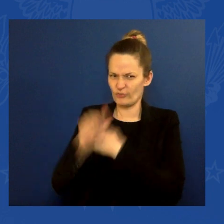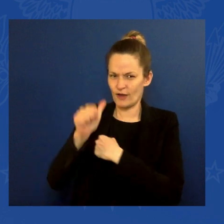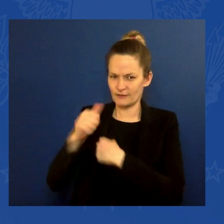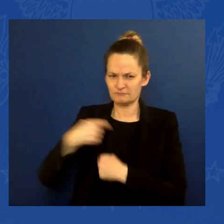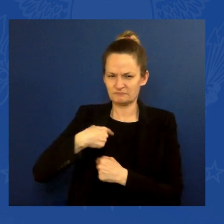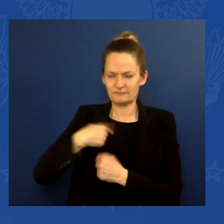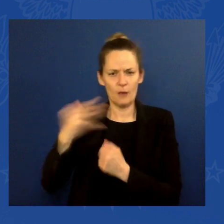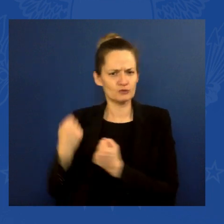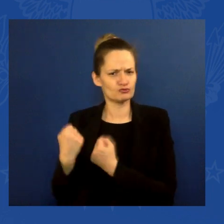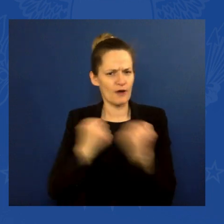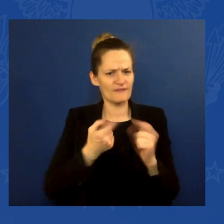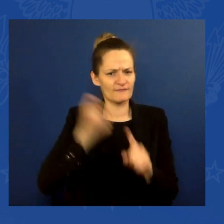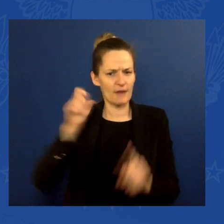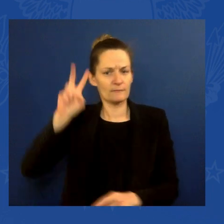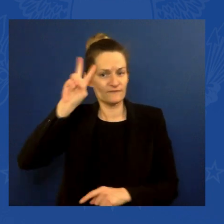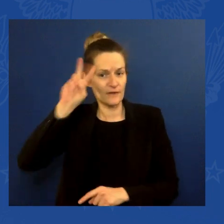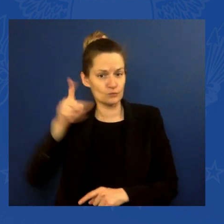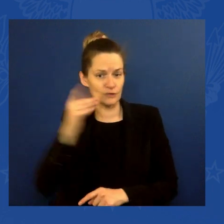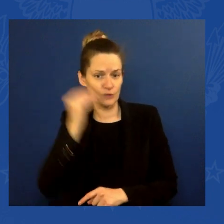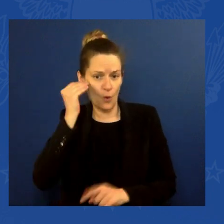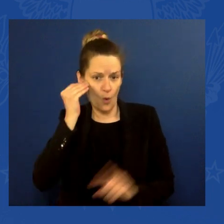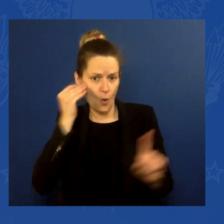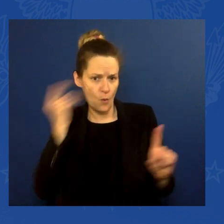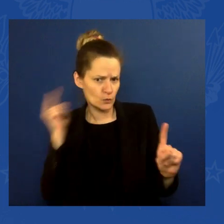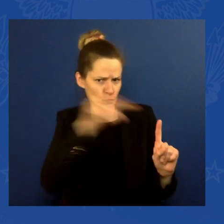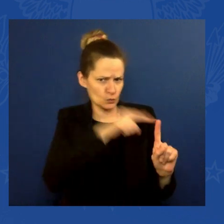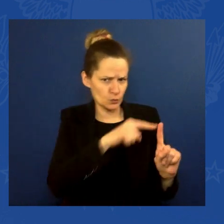And they suggested that Jimmy ride in the front limousine.